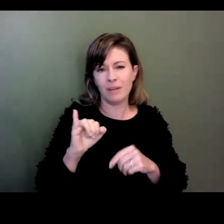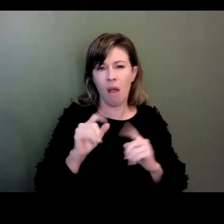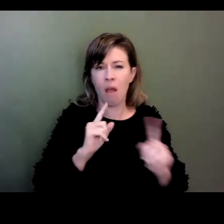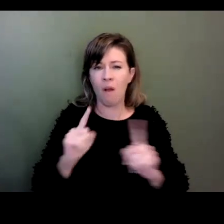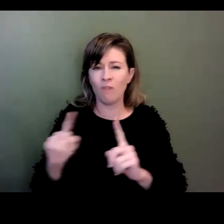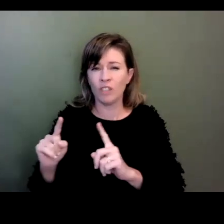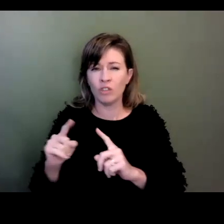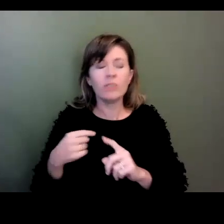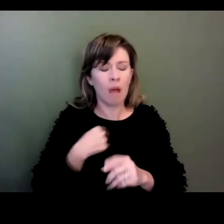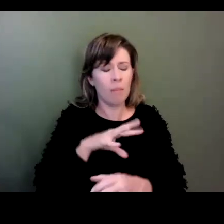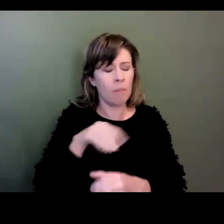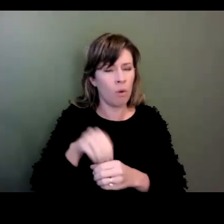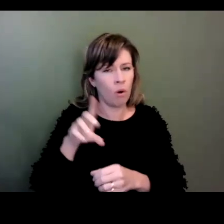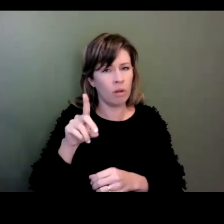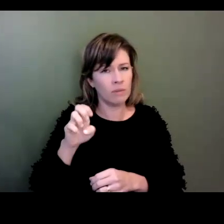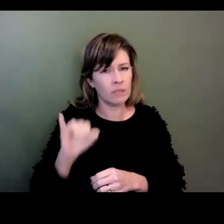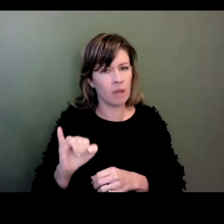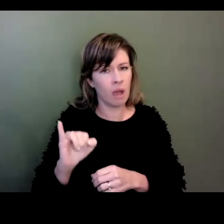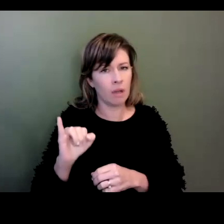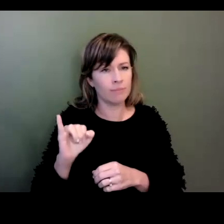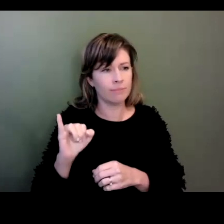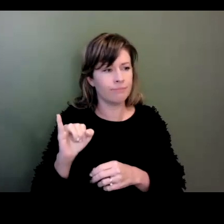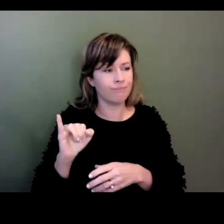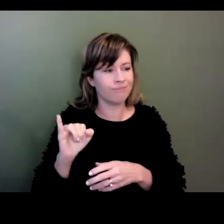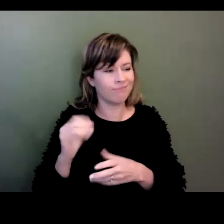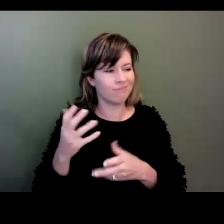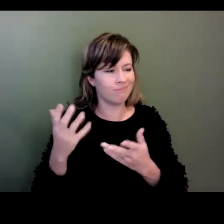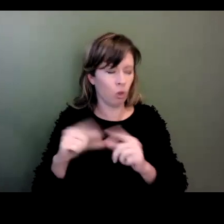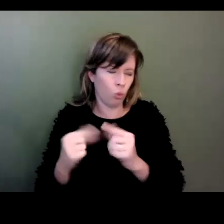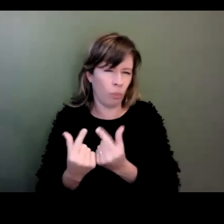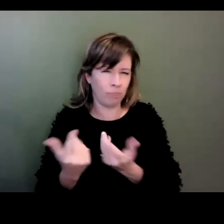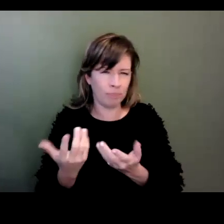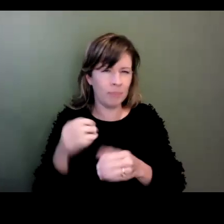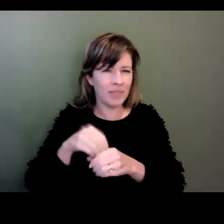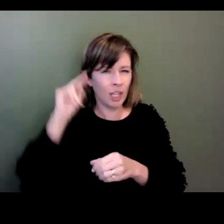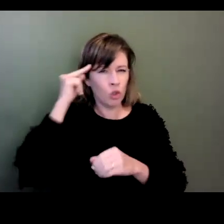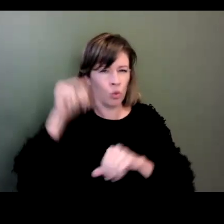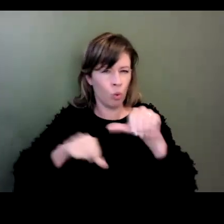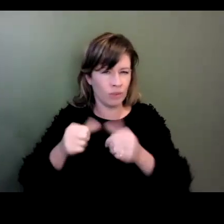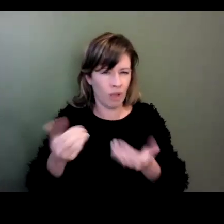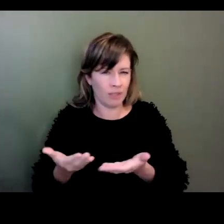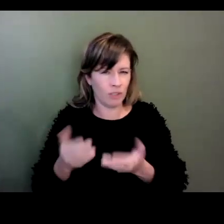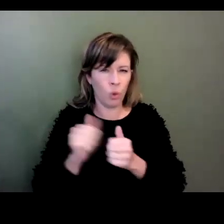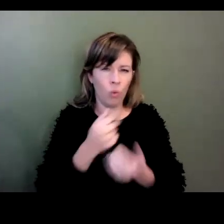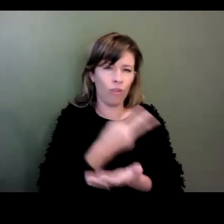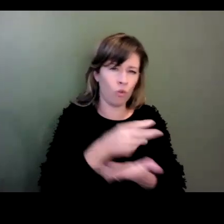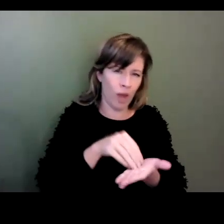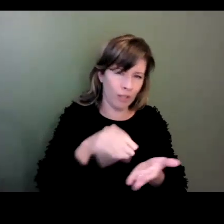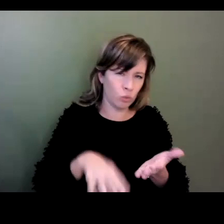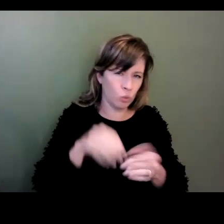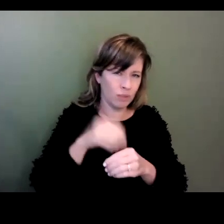conversations, I'm part of the DEI group in neuroscience here . So with the graduate students in neuroscience here. And it's